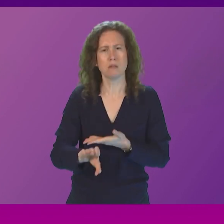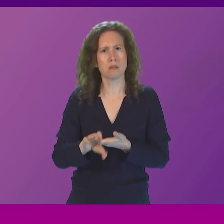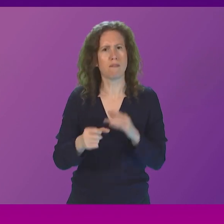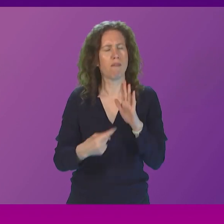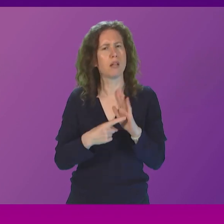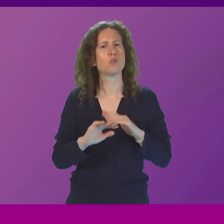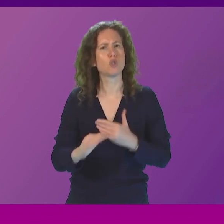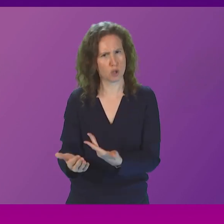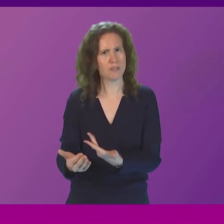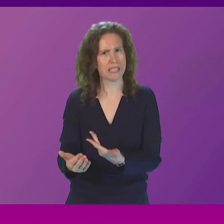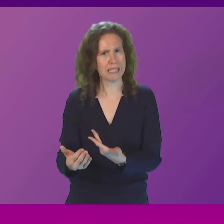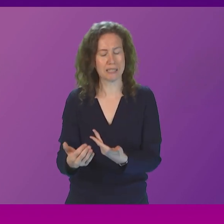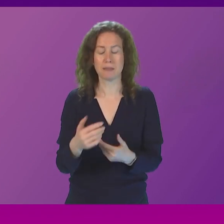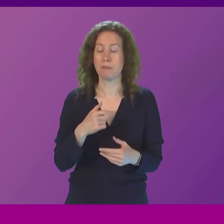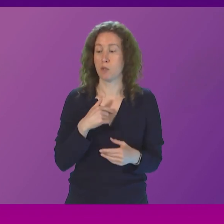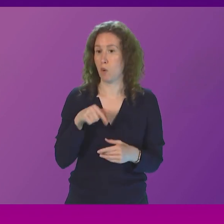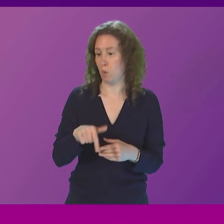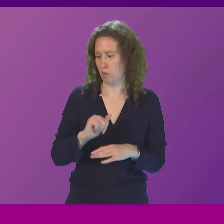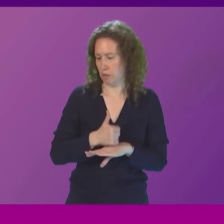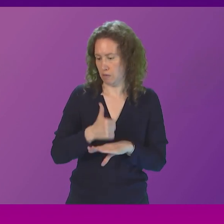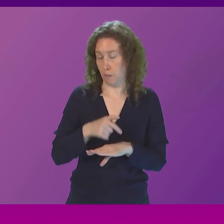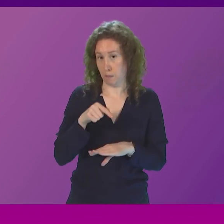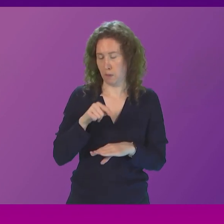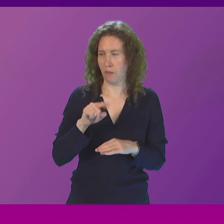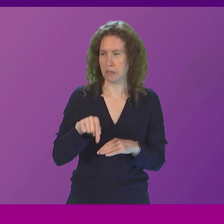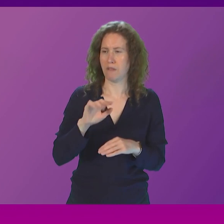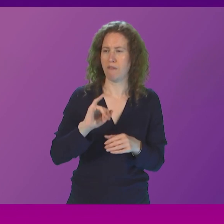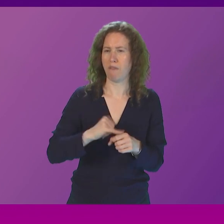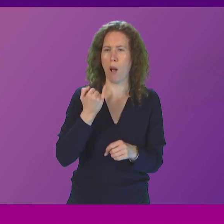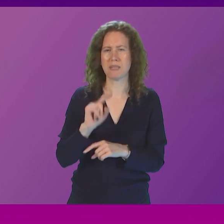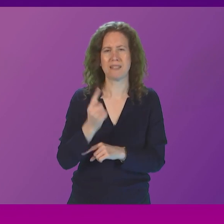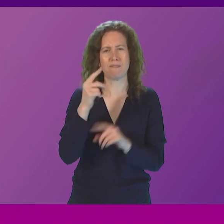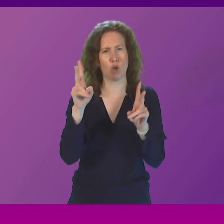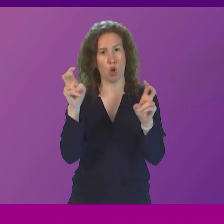For example, since its introduction, the pharmacy first service has become established as a